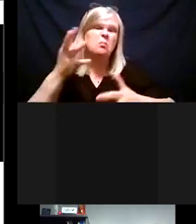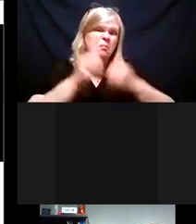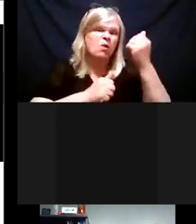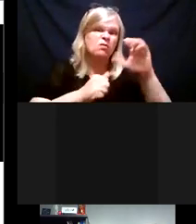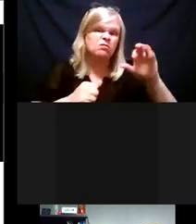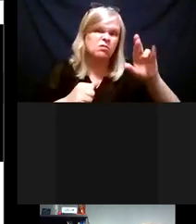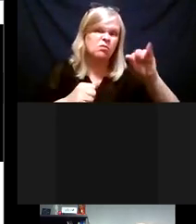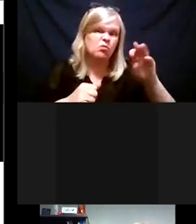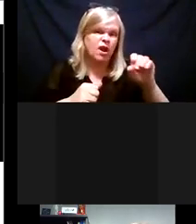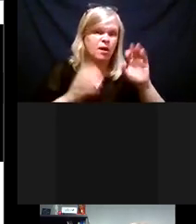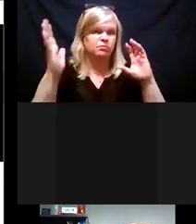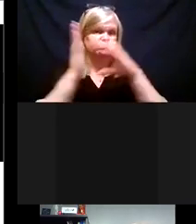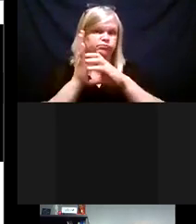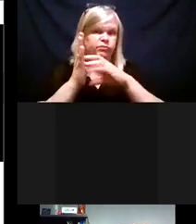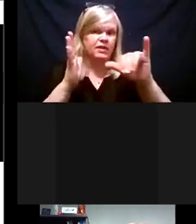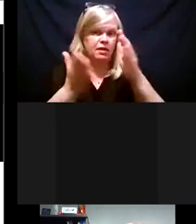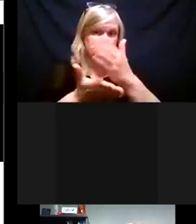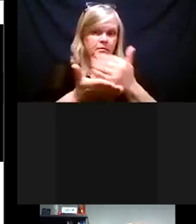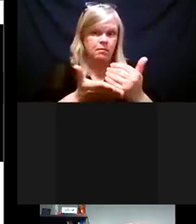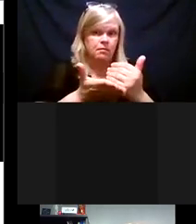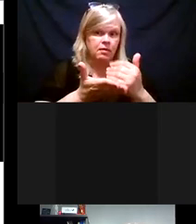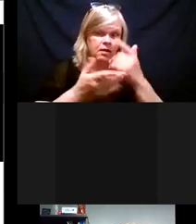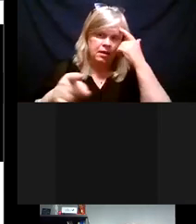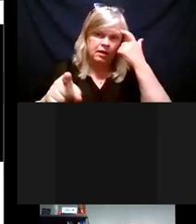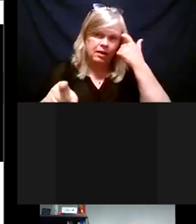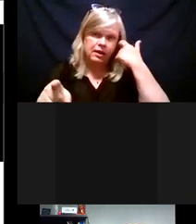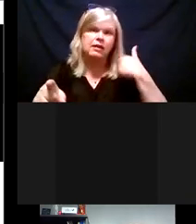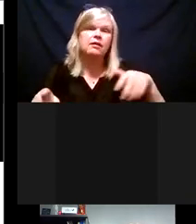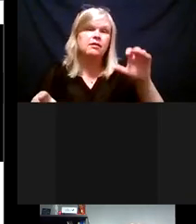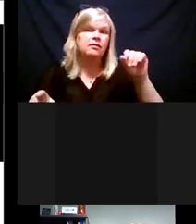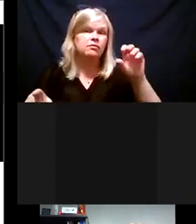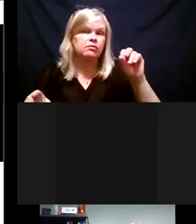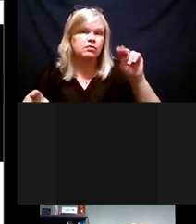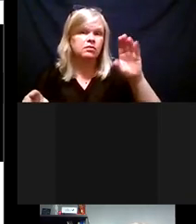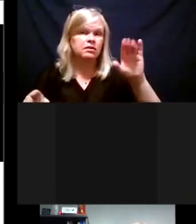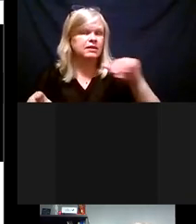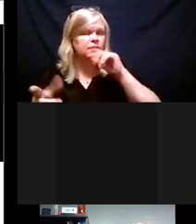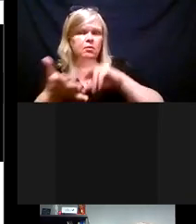Sonci: JOSH, SORRY, I DIDN'T MEAN TO INTERRUPT BUT I DID WANT